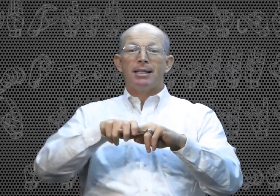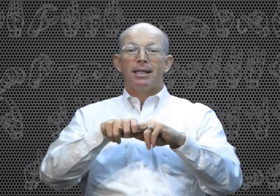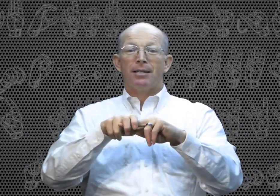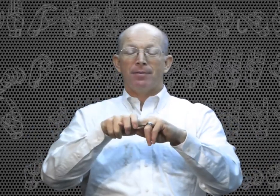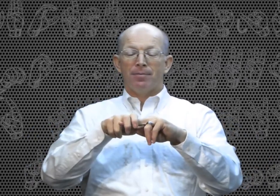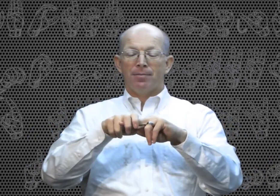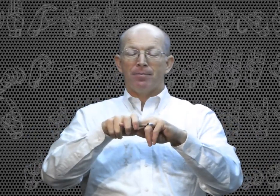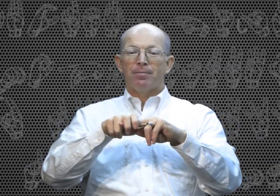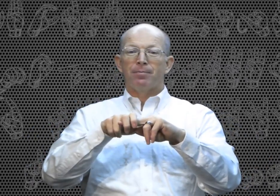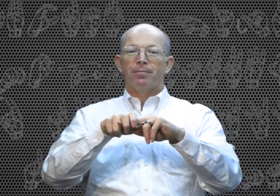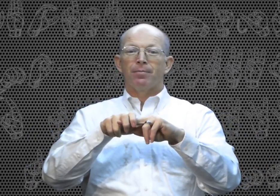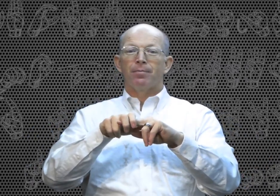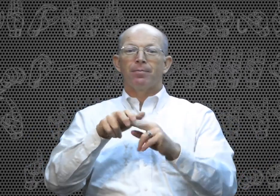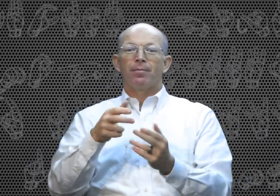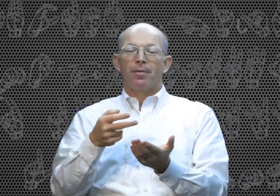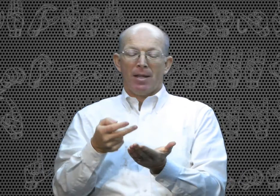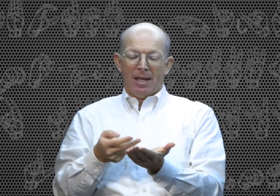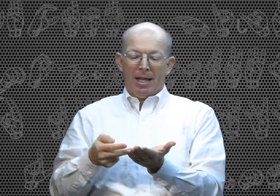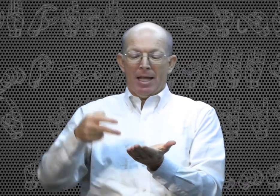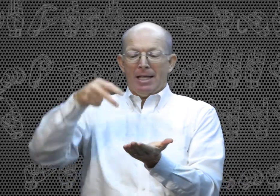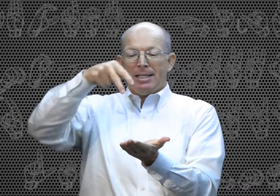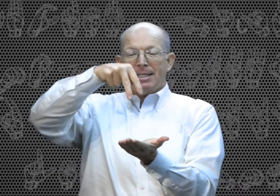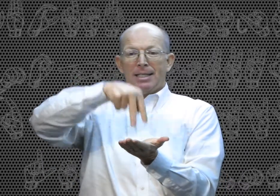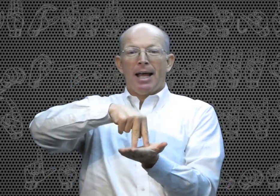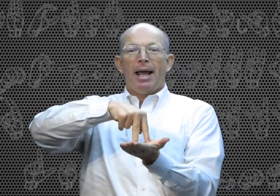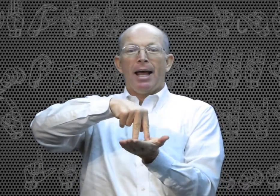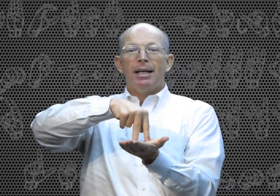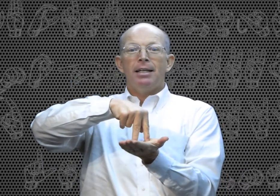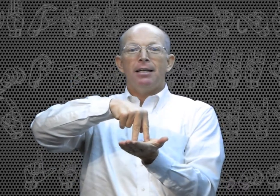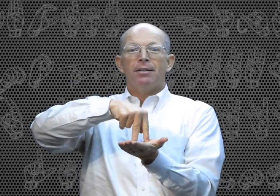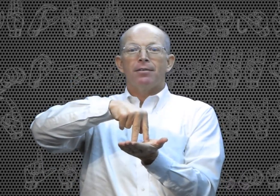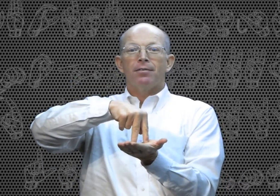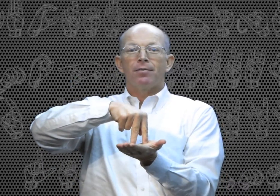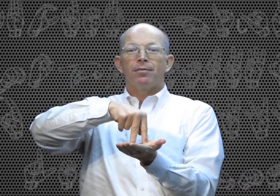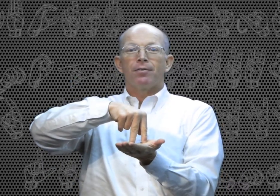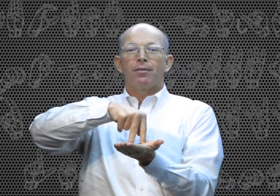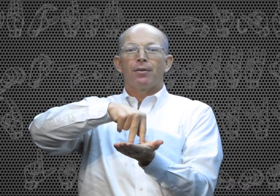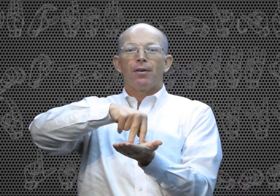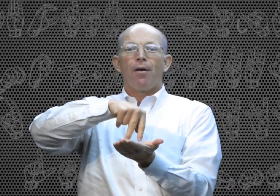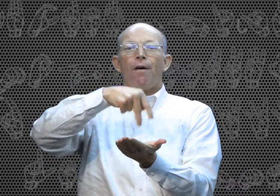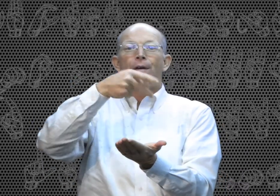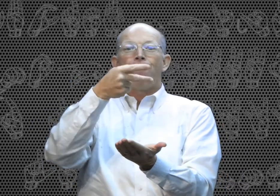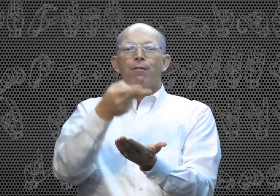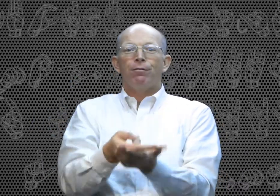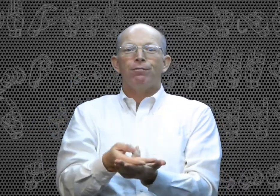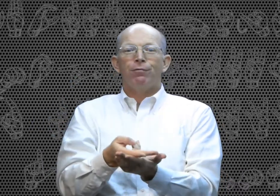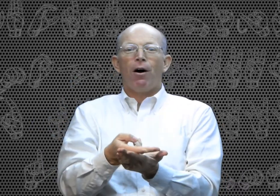SIT STAND